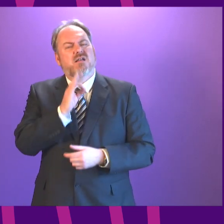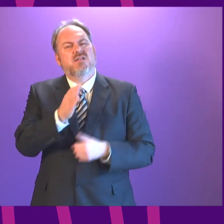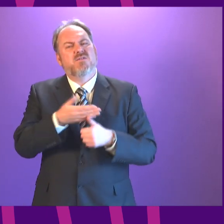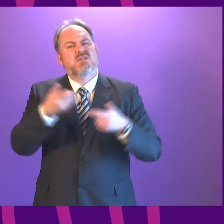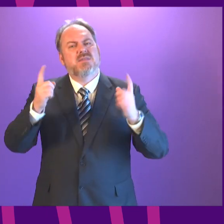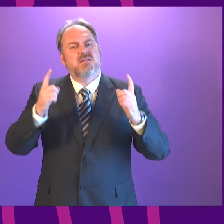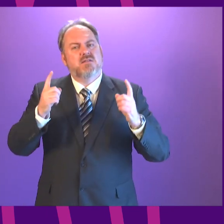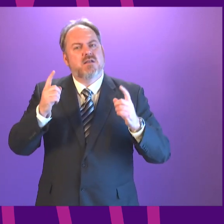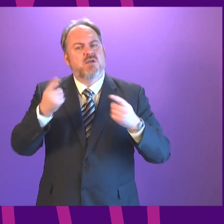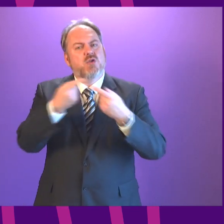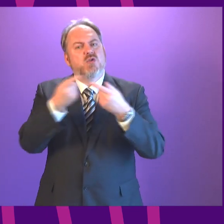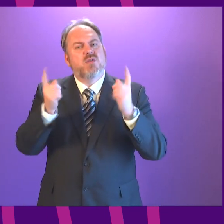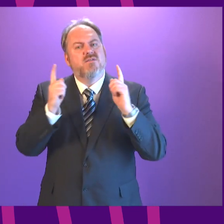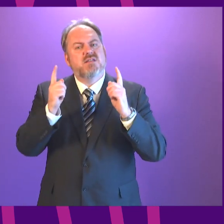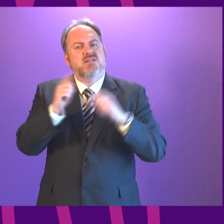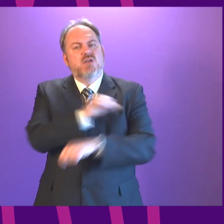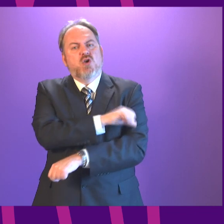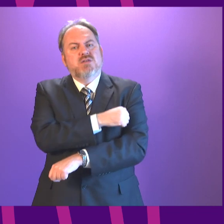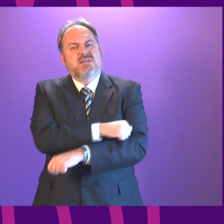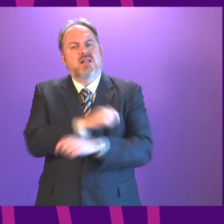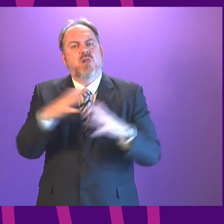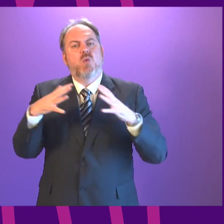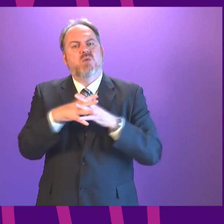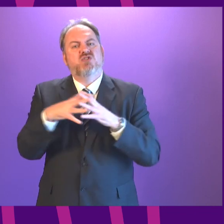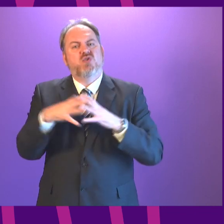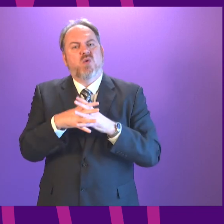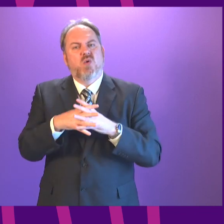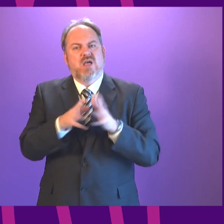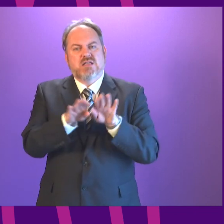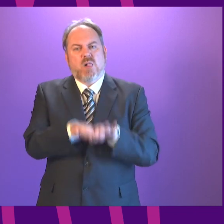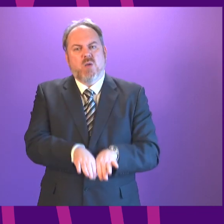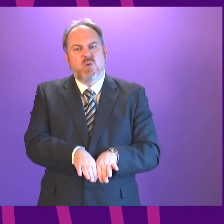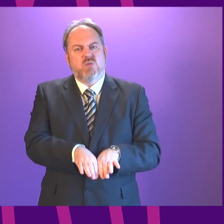that the University hospital Wishaw has closed a number of wards to new admissions following